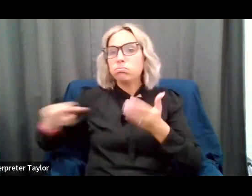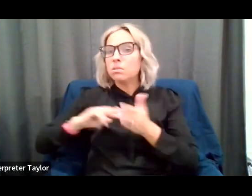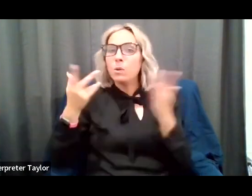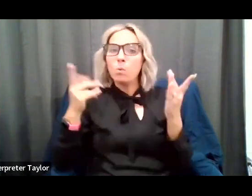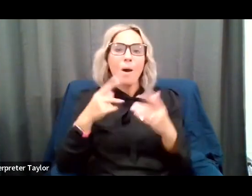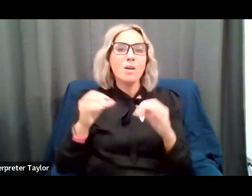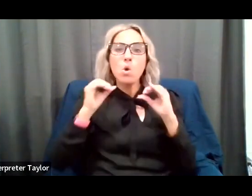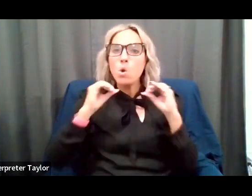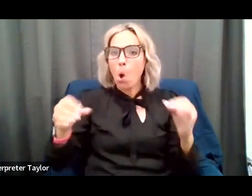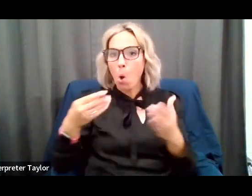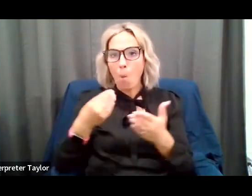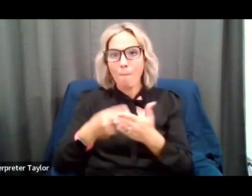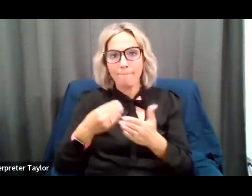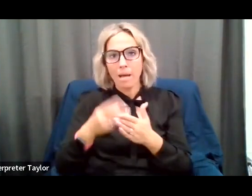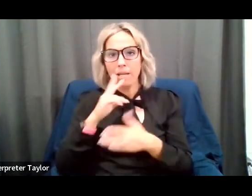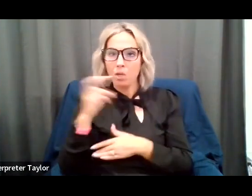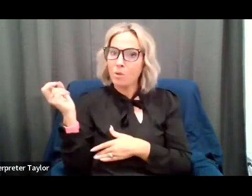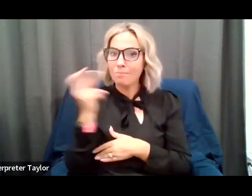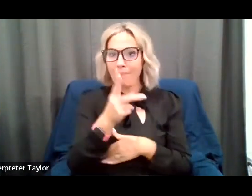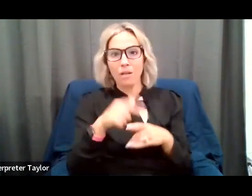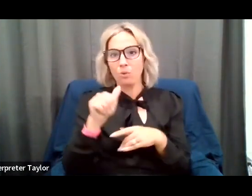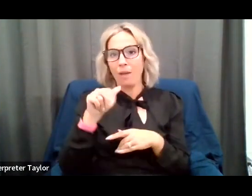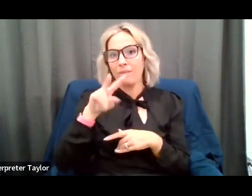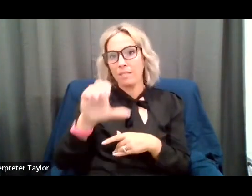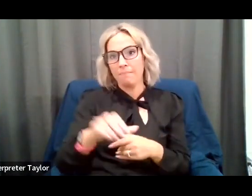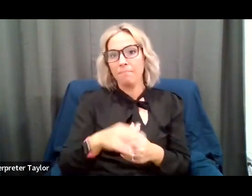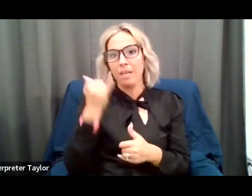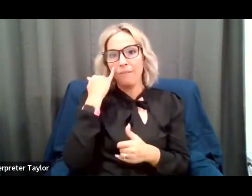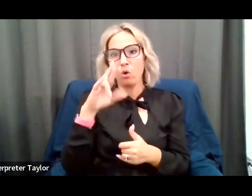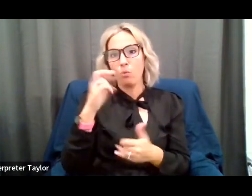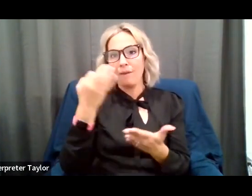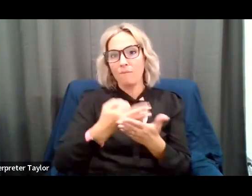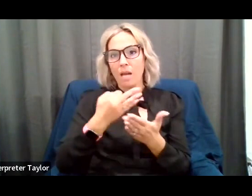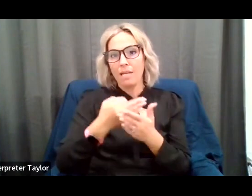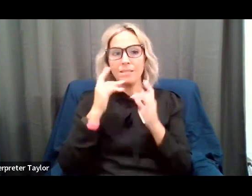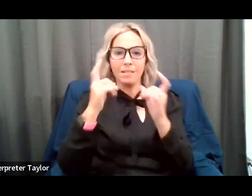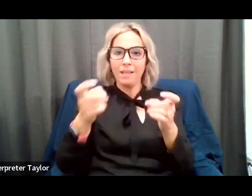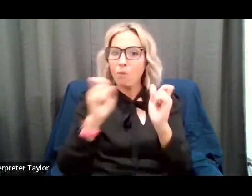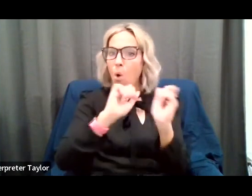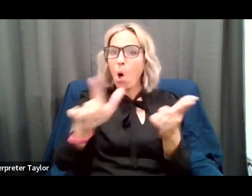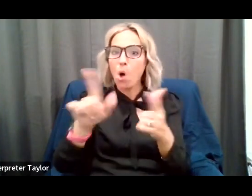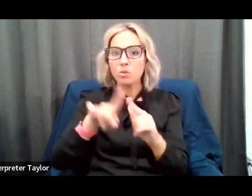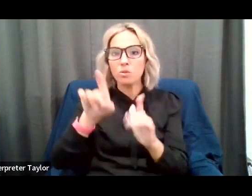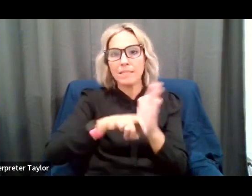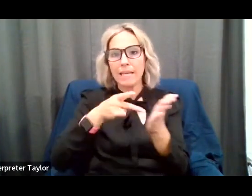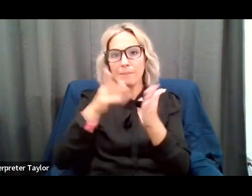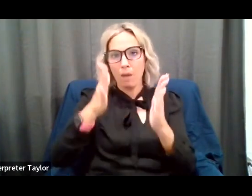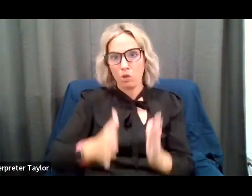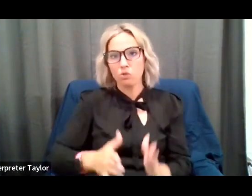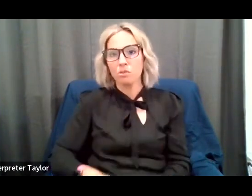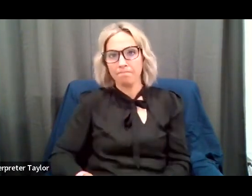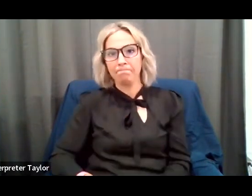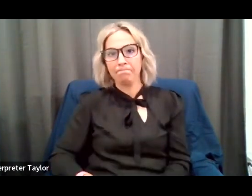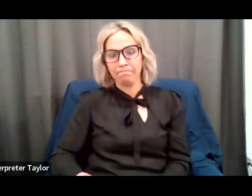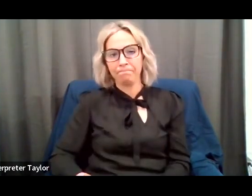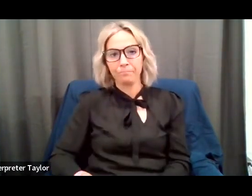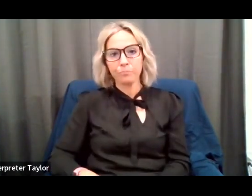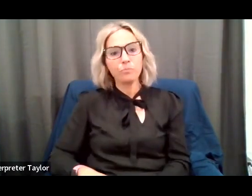refinancing ever comes back to Antelope Valley College, you give it all back to the taxpayers, Which we have done in the past? [Correct?]